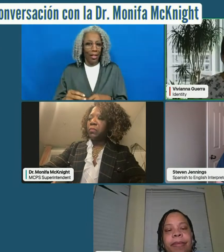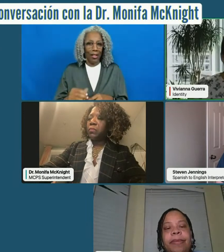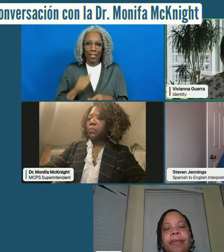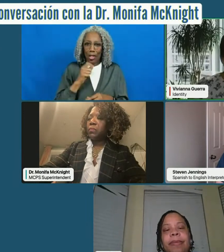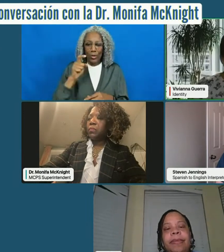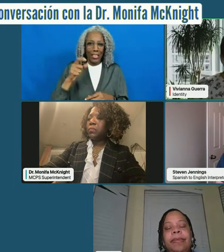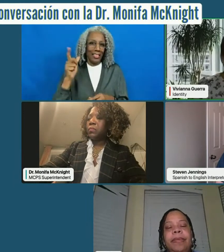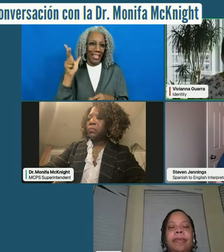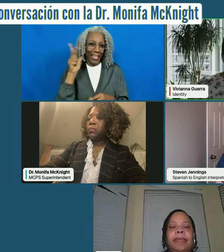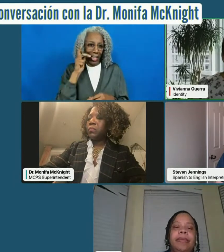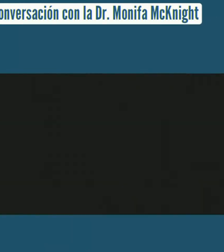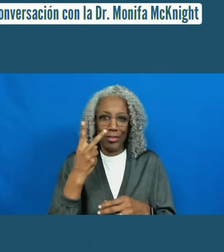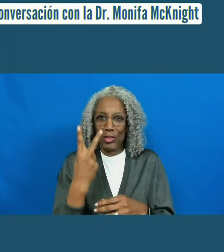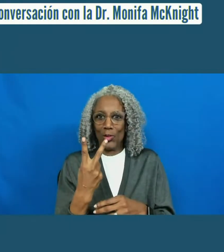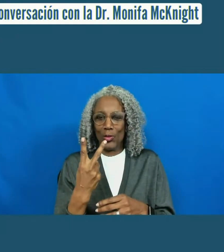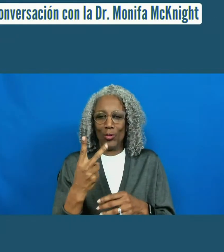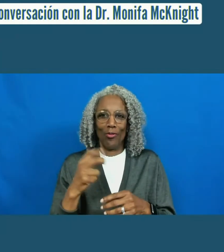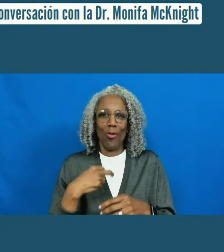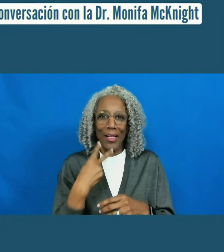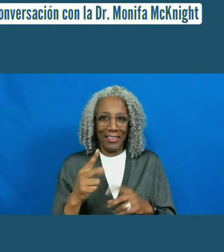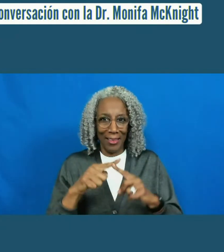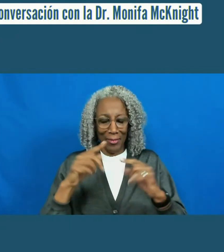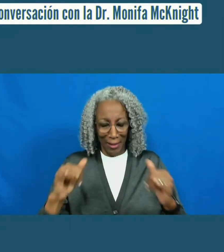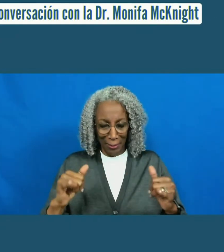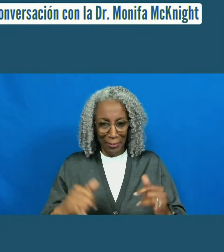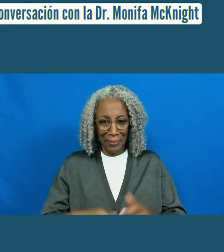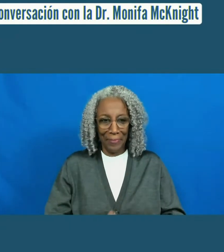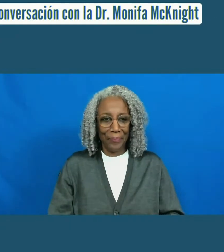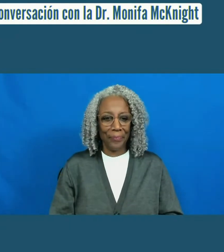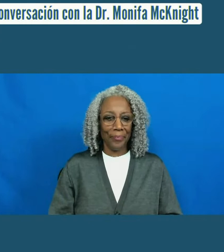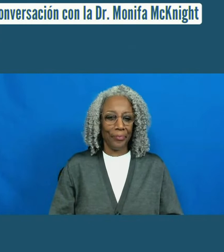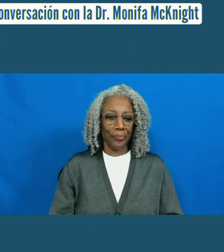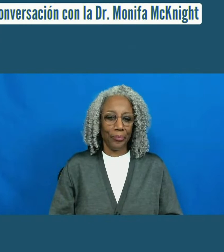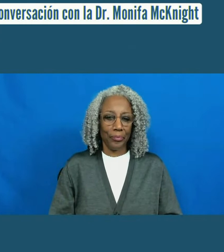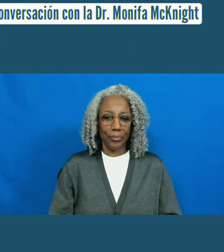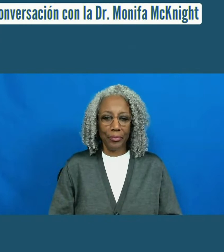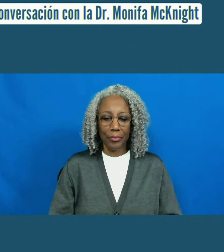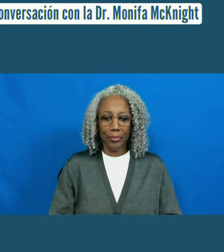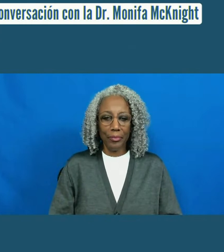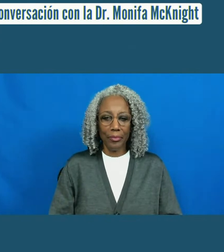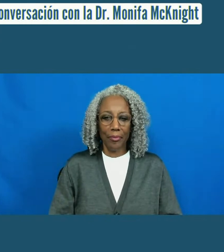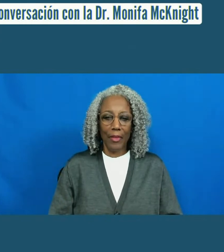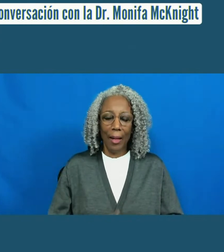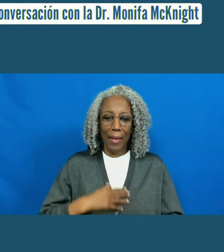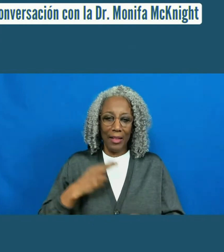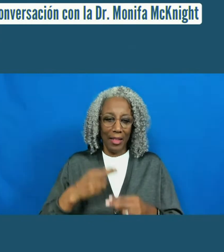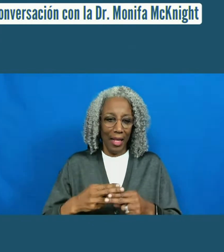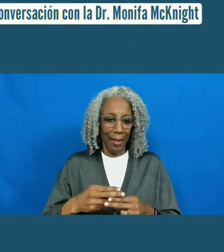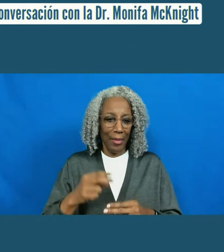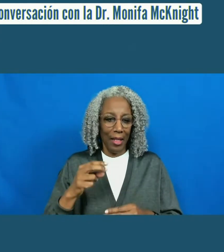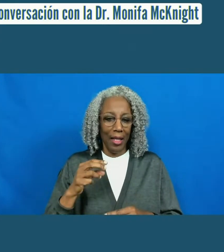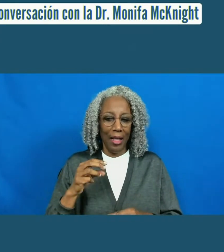chapa achacan anche per cuidar